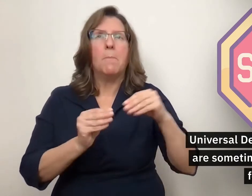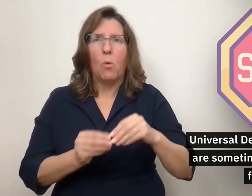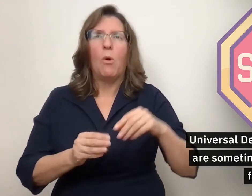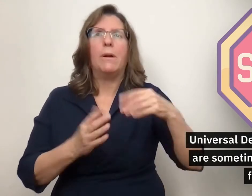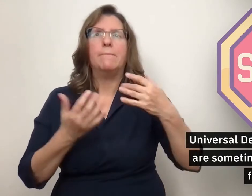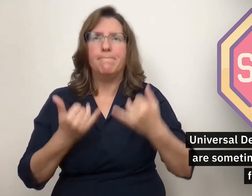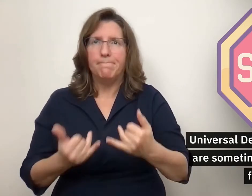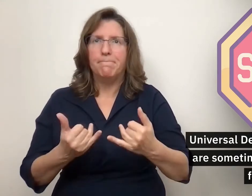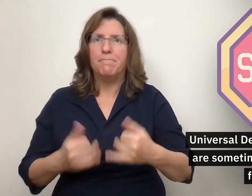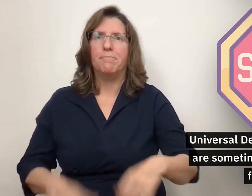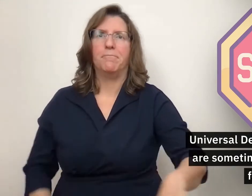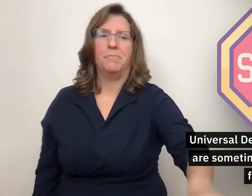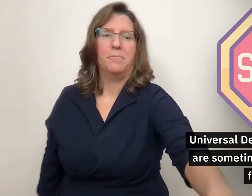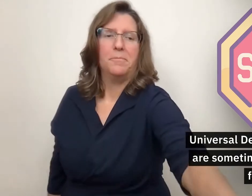Let's explore that further.